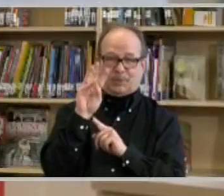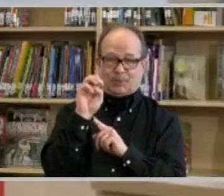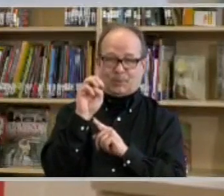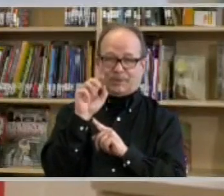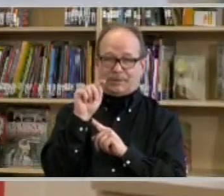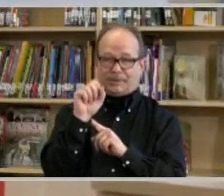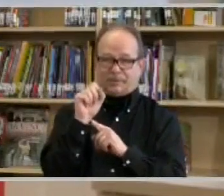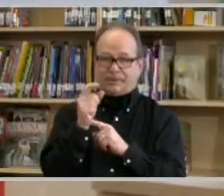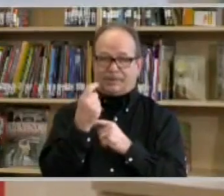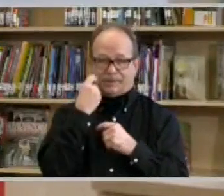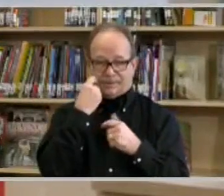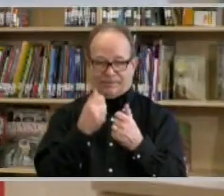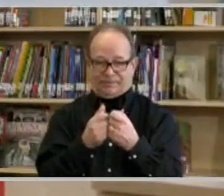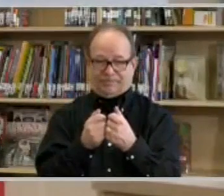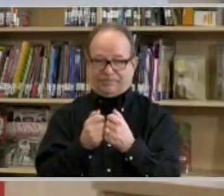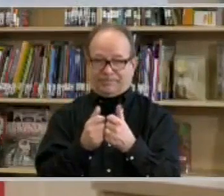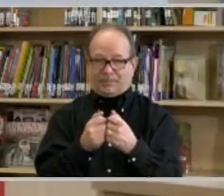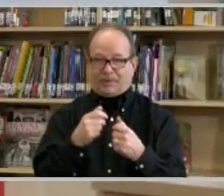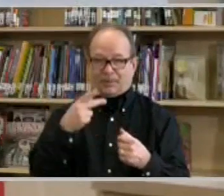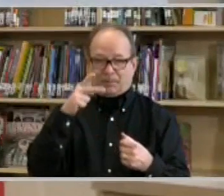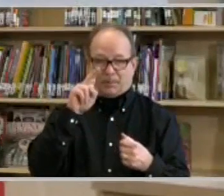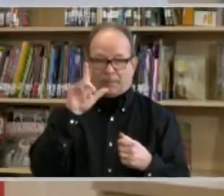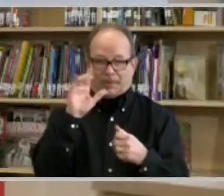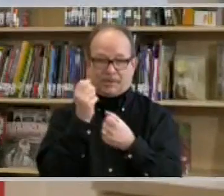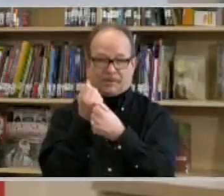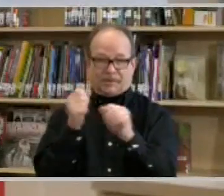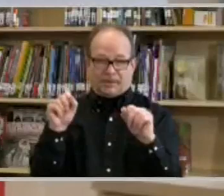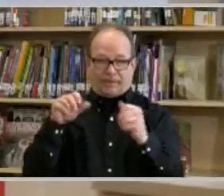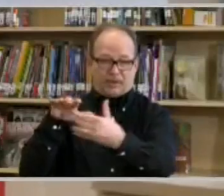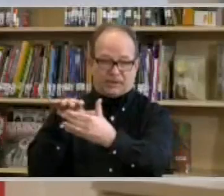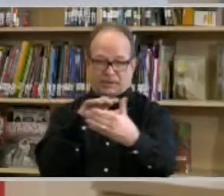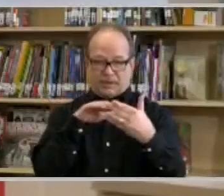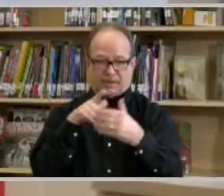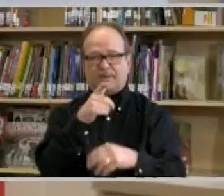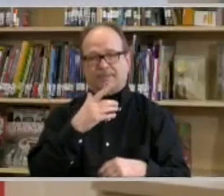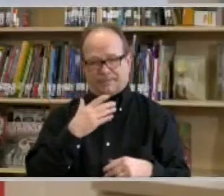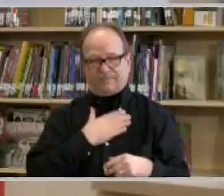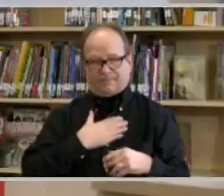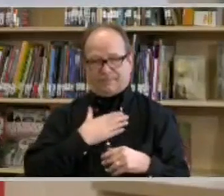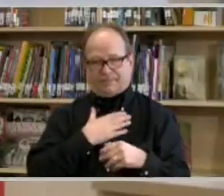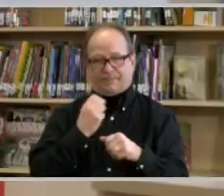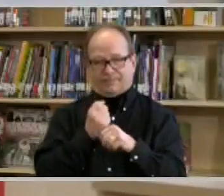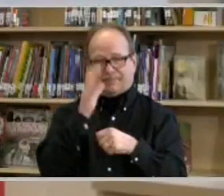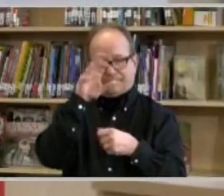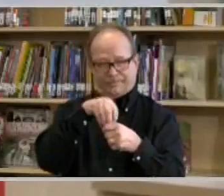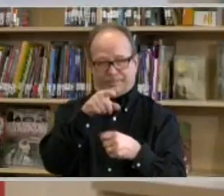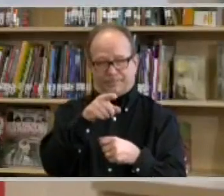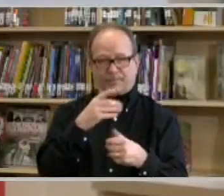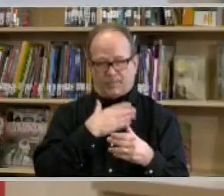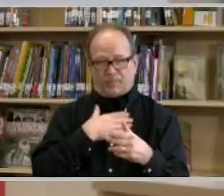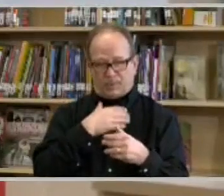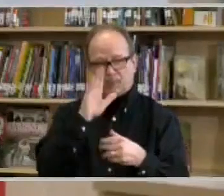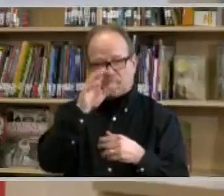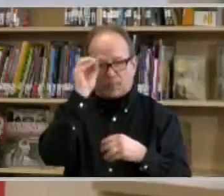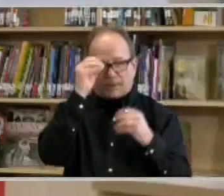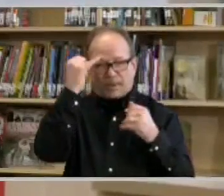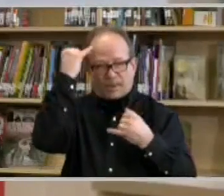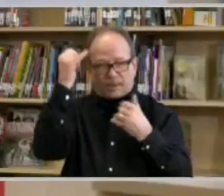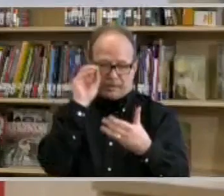YOU YOU MAY HAVE RECEIVED A TWEET FROM US TO PARTICIPATE IN THE PUBLIC SAFETY SURVEY SO WE